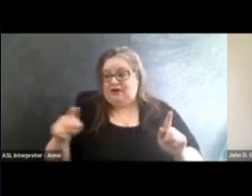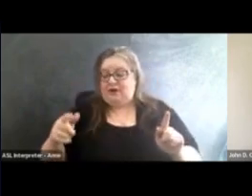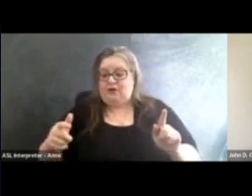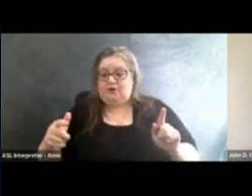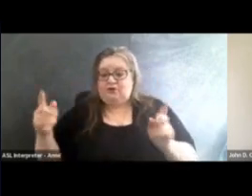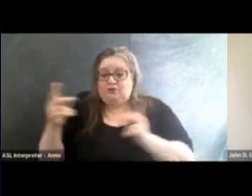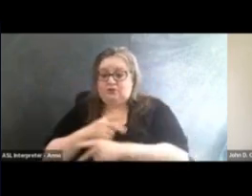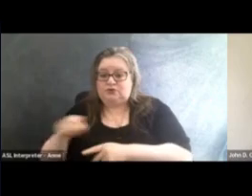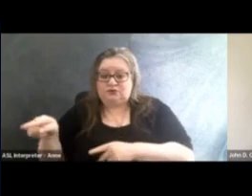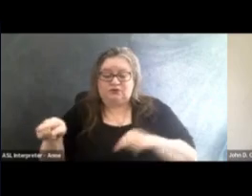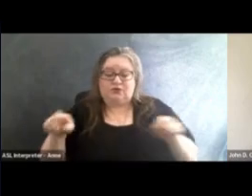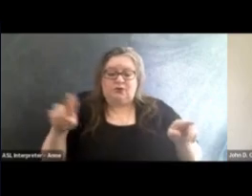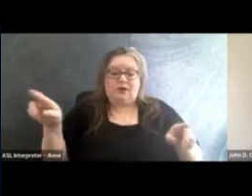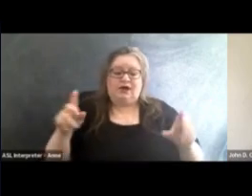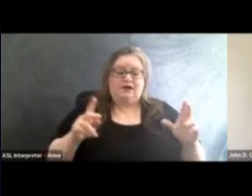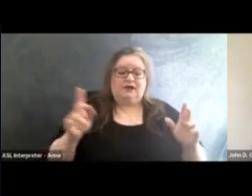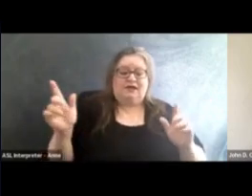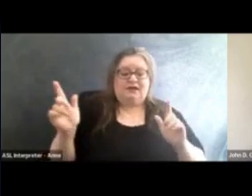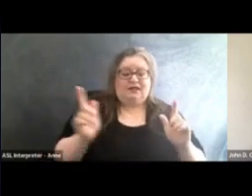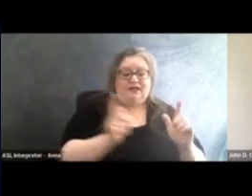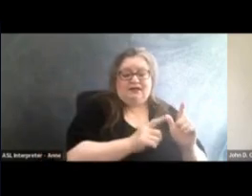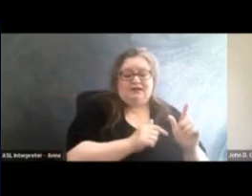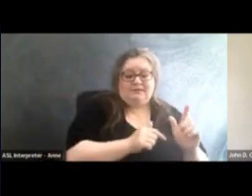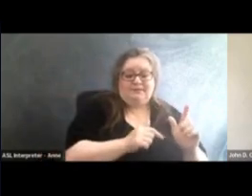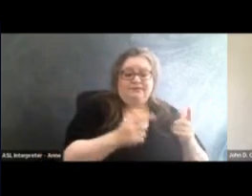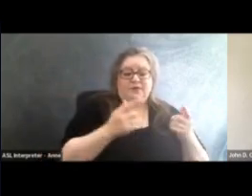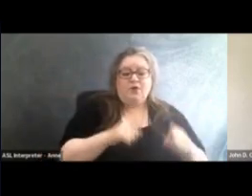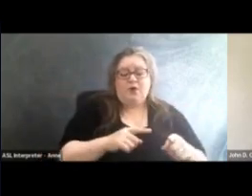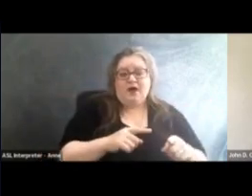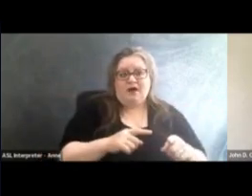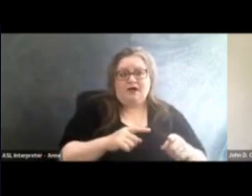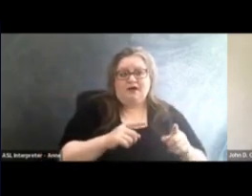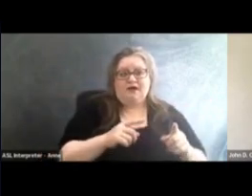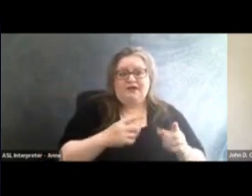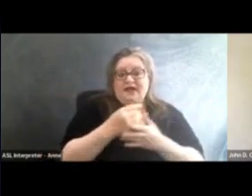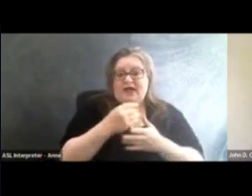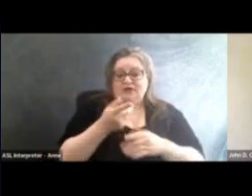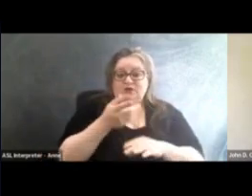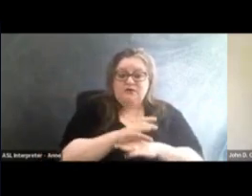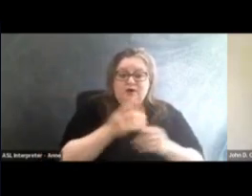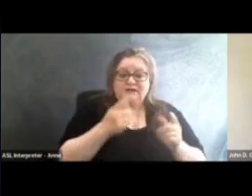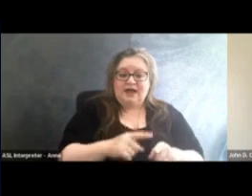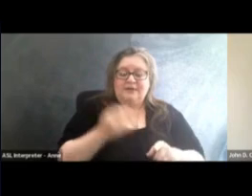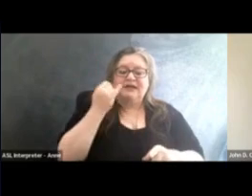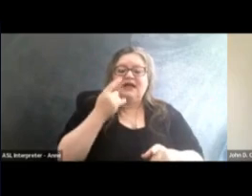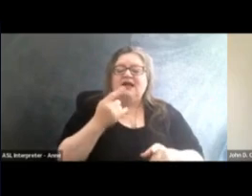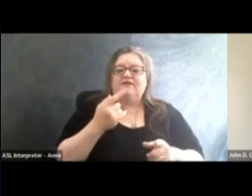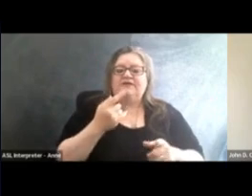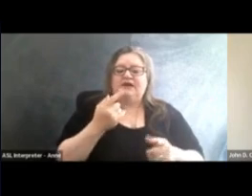least severe end, the when they when the external force happens if it just causes one to be